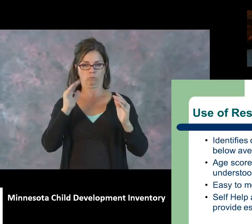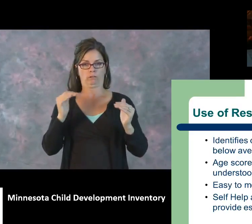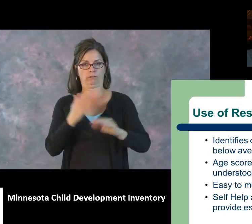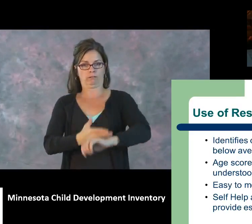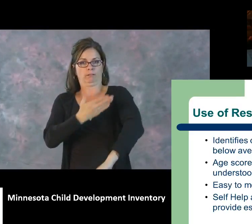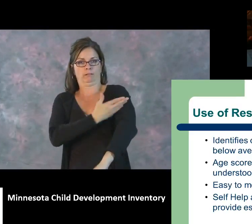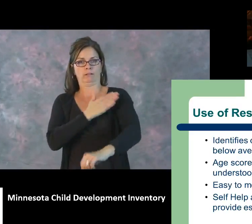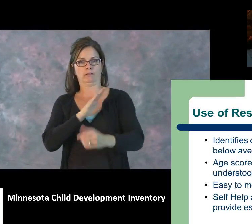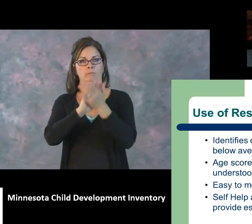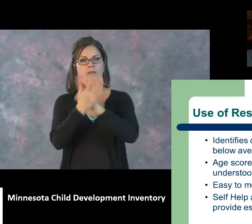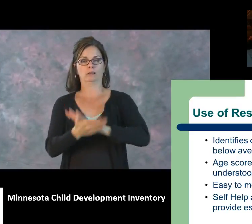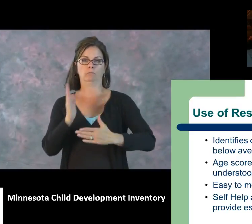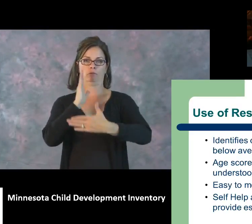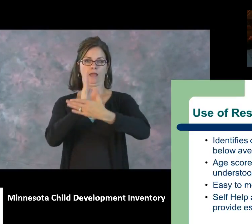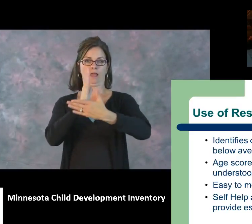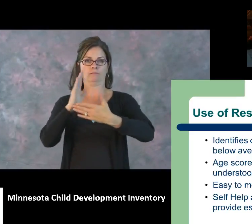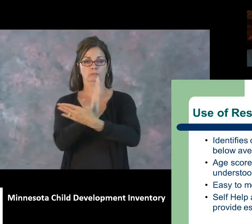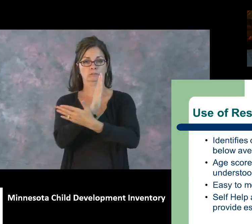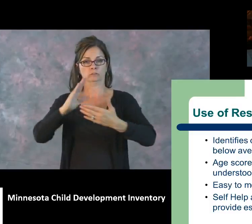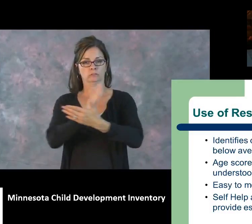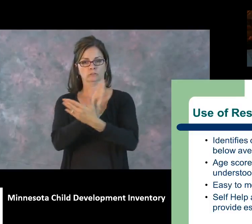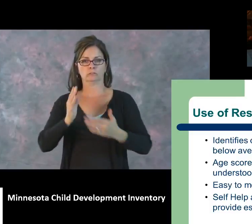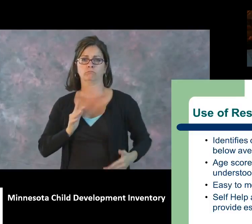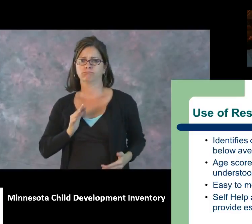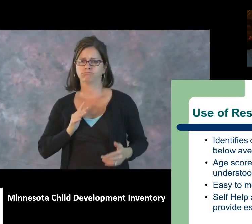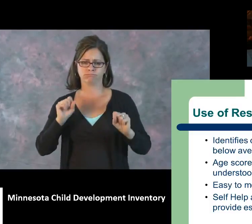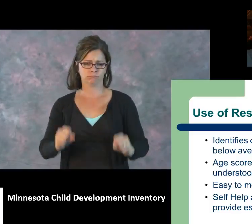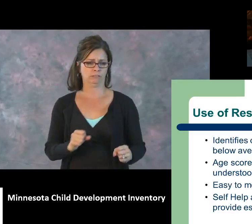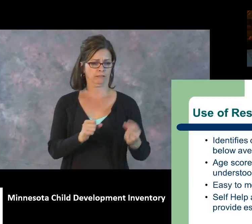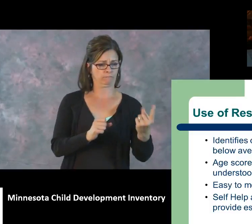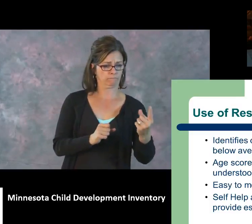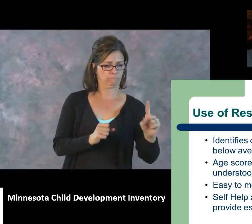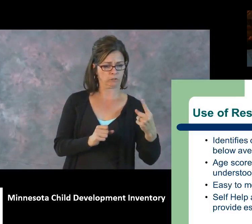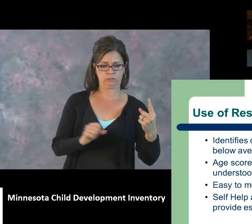It's very easy to put the profile sheets one next to another and see how the profile is either